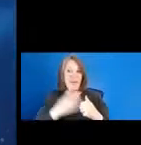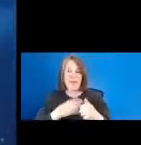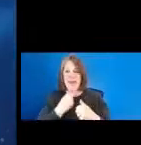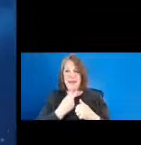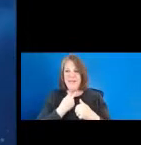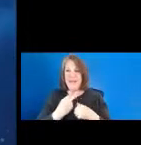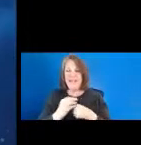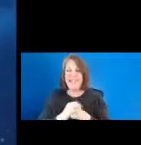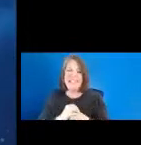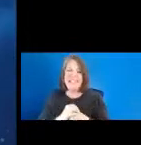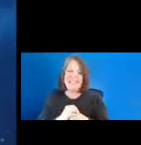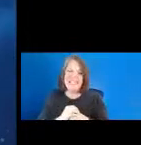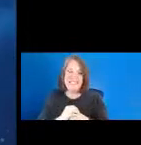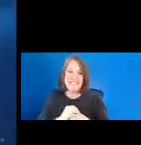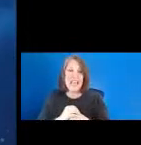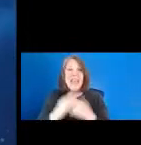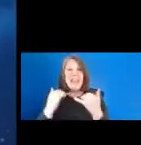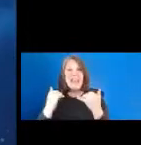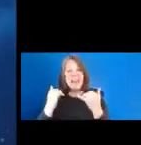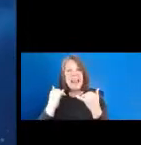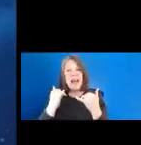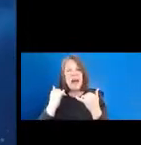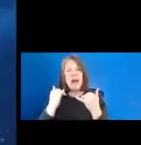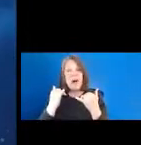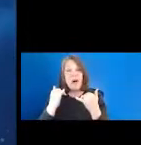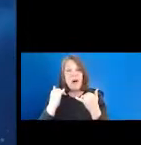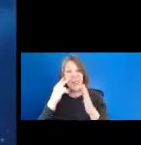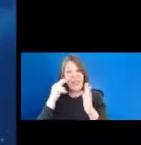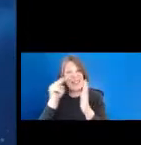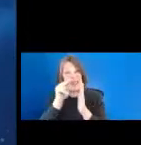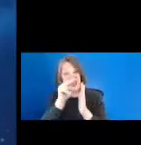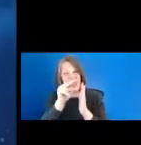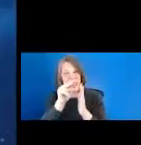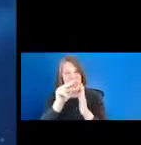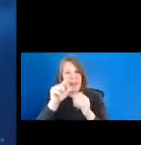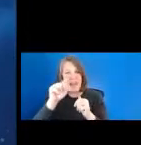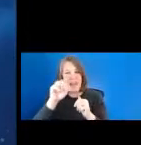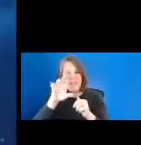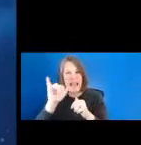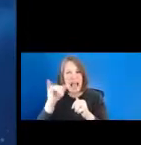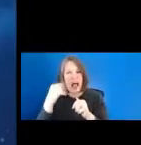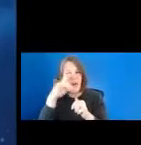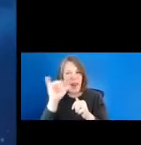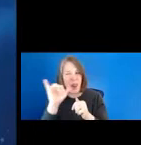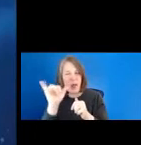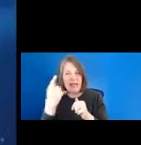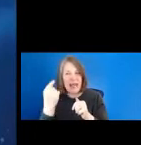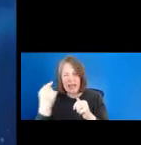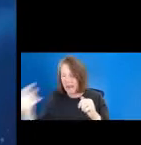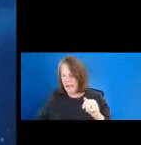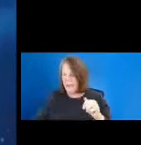16:20:04 Let's take a look at what the gallery we'll look like. What I'm going to show as